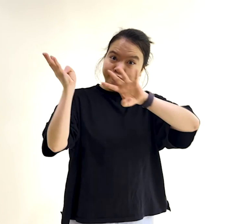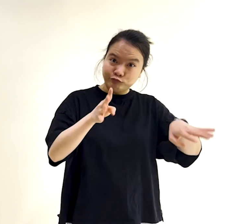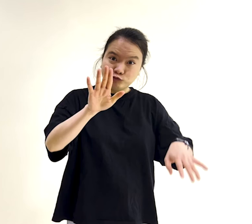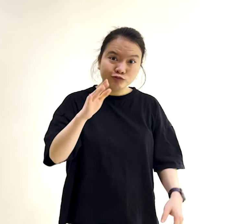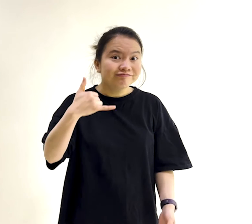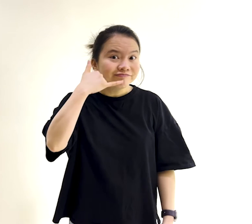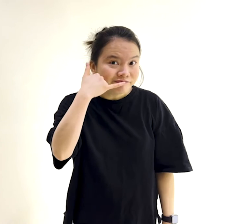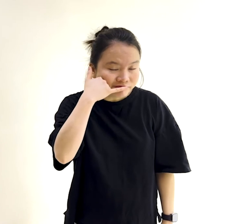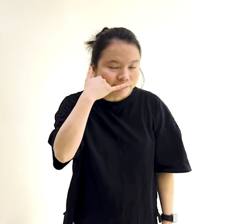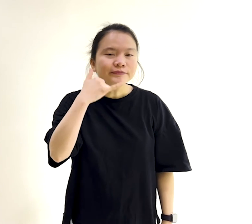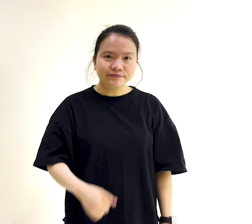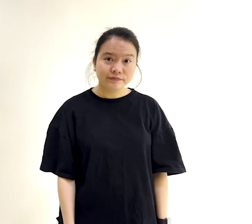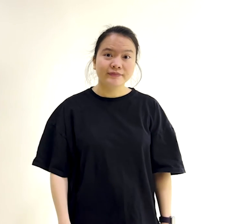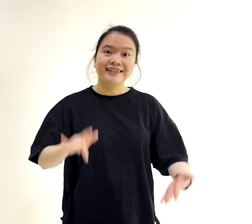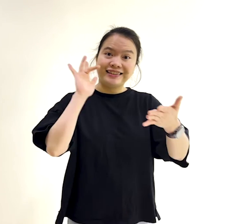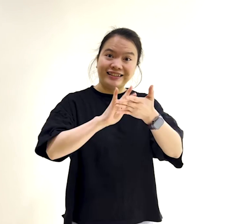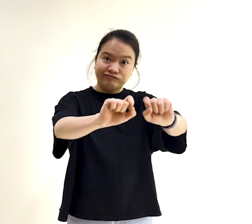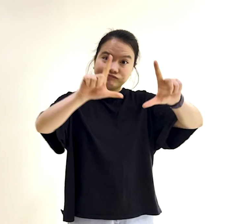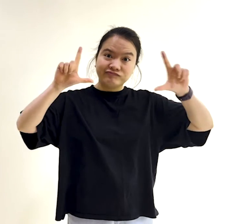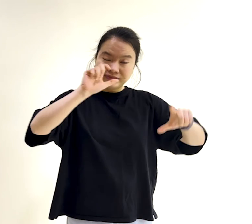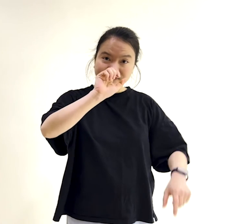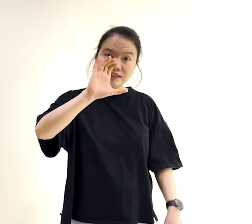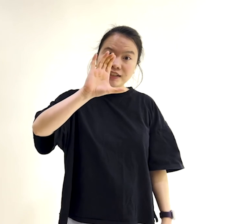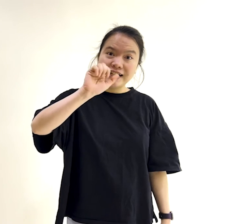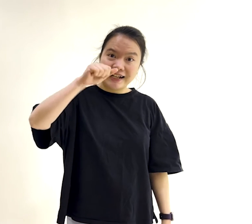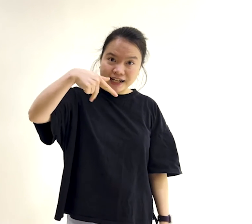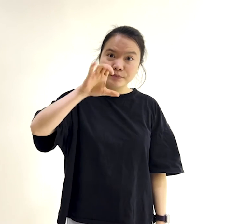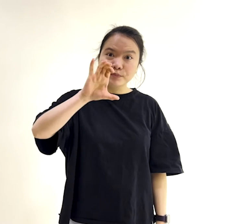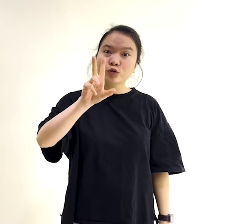After downloading the app on your phone, open the CapCut app.